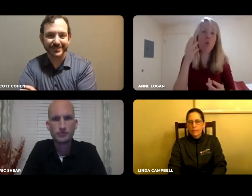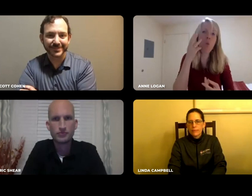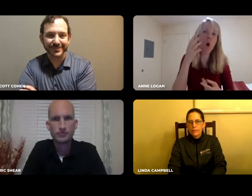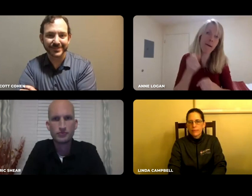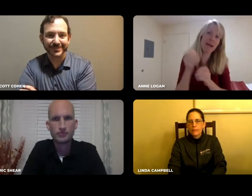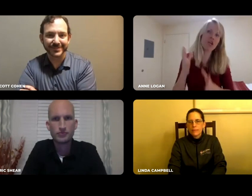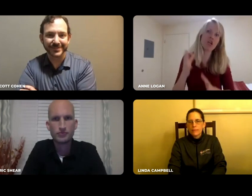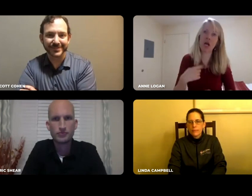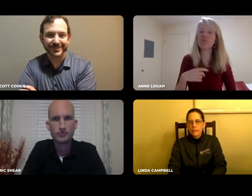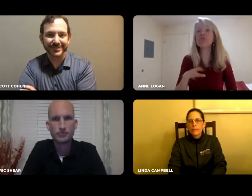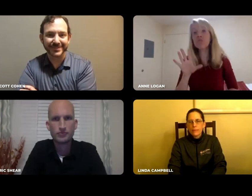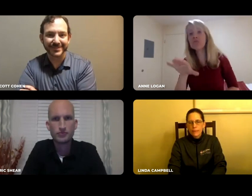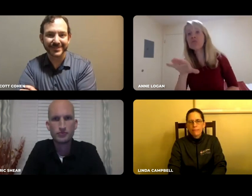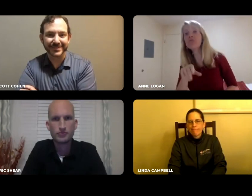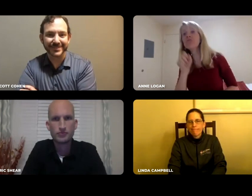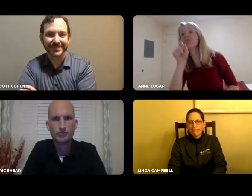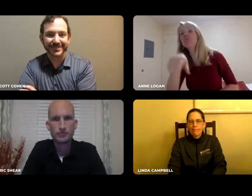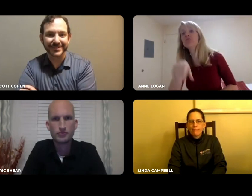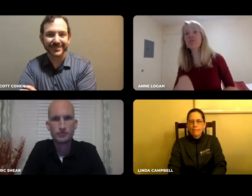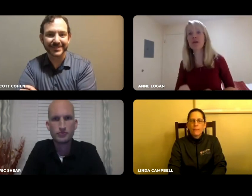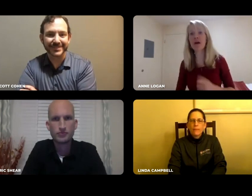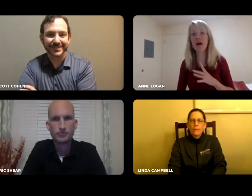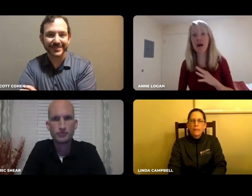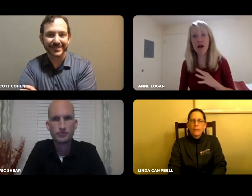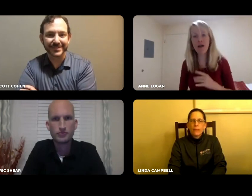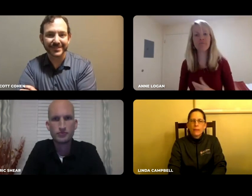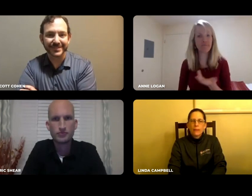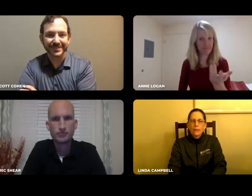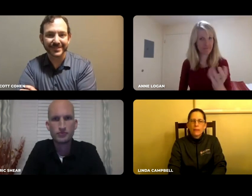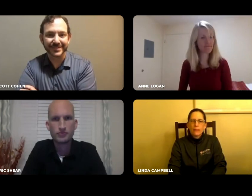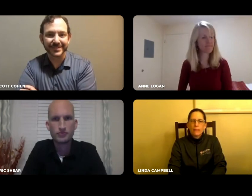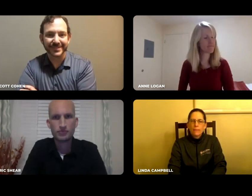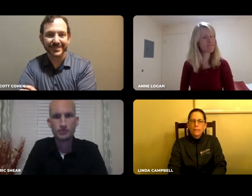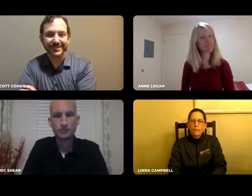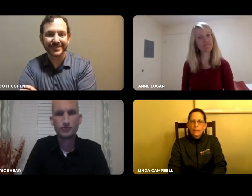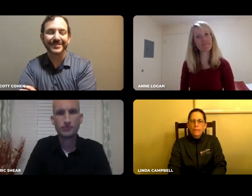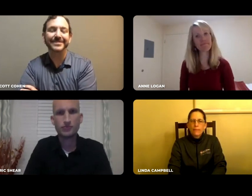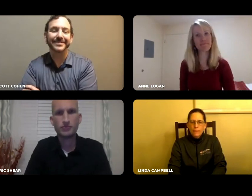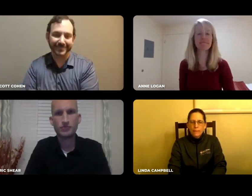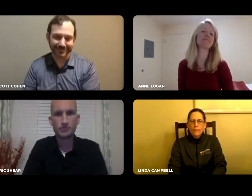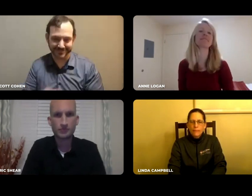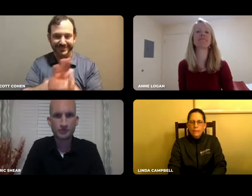I approached just like the idea of having a black winemaker.